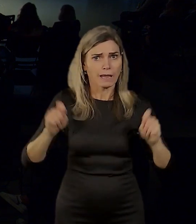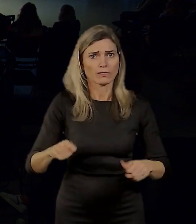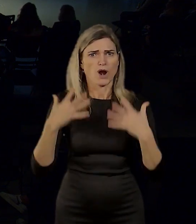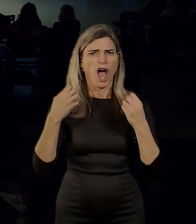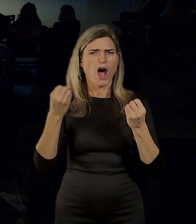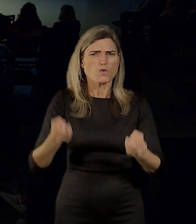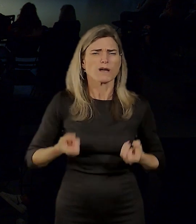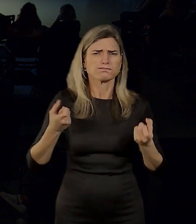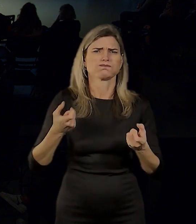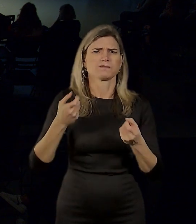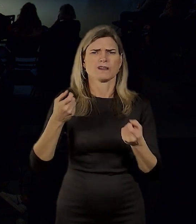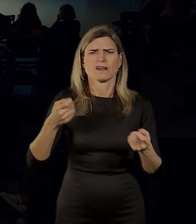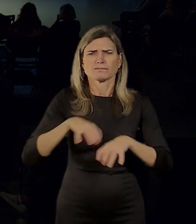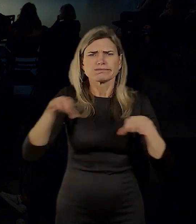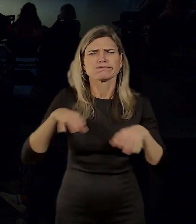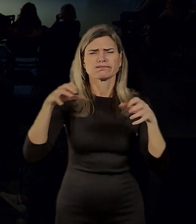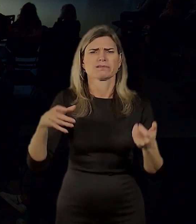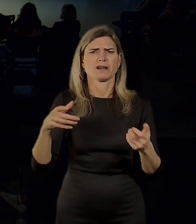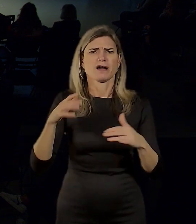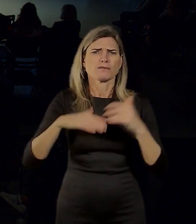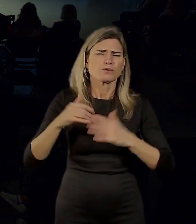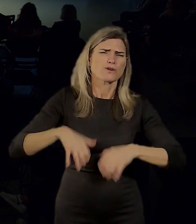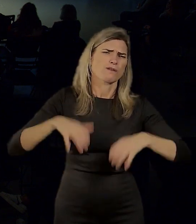They have the opportunity to make some comments about it and